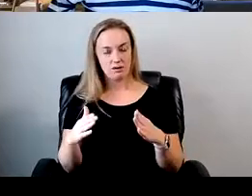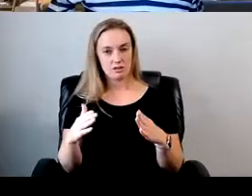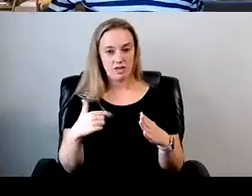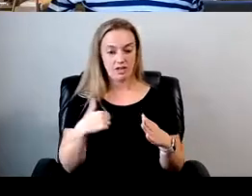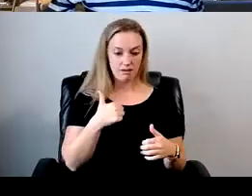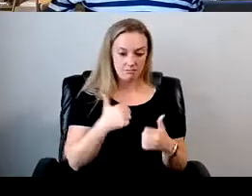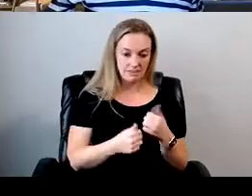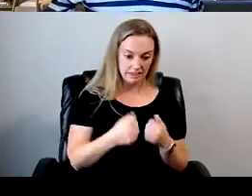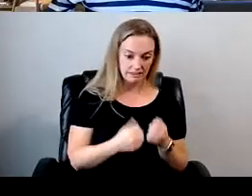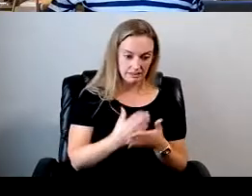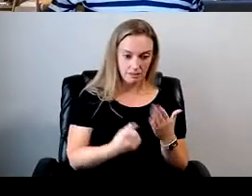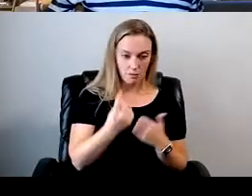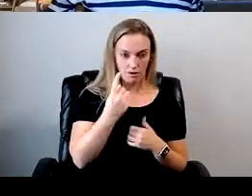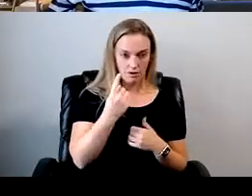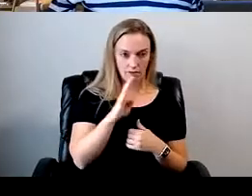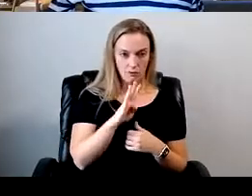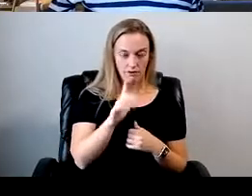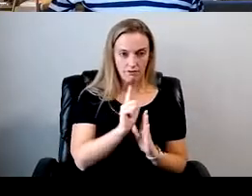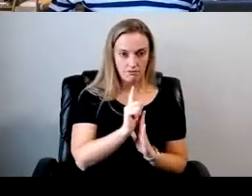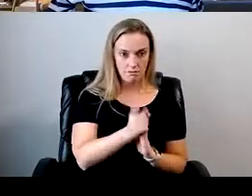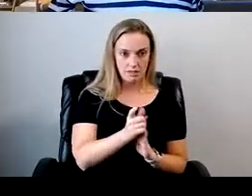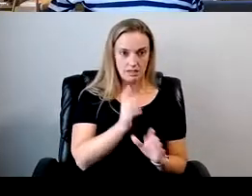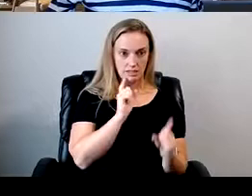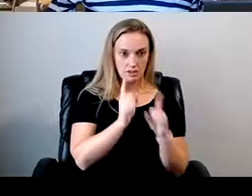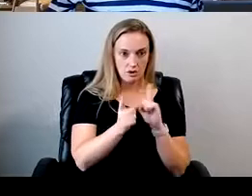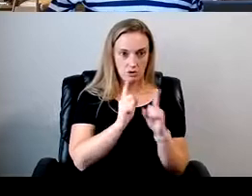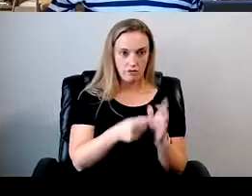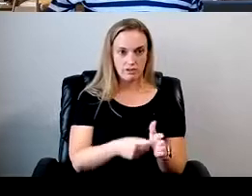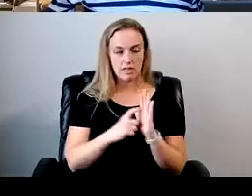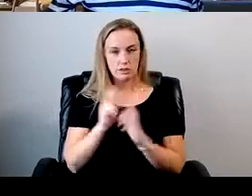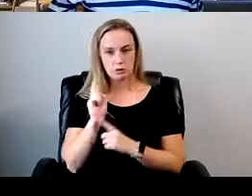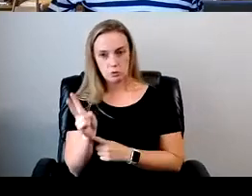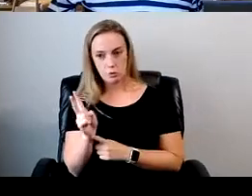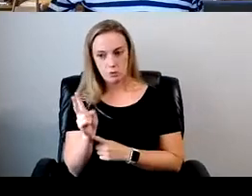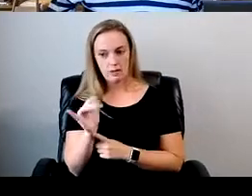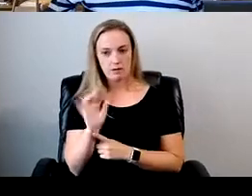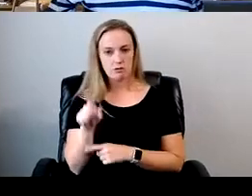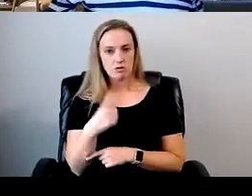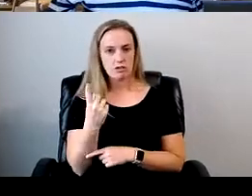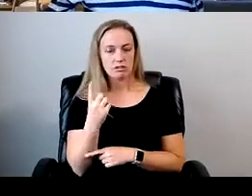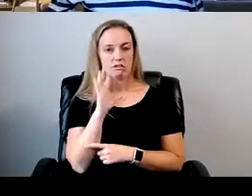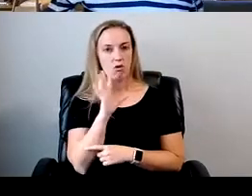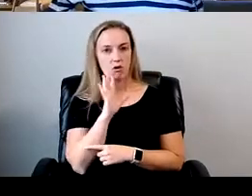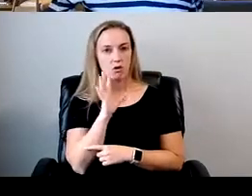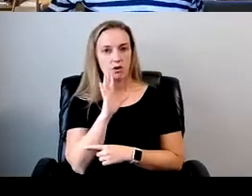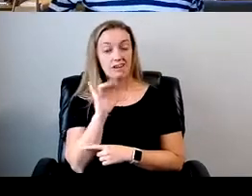for 45 minutes in a conversation that would take two if we were just talking to them, and if that option is available,